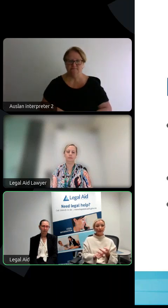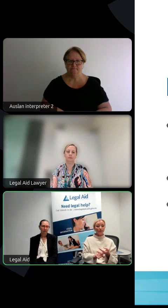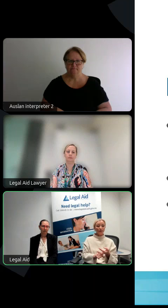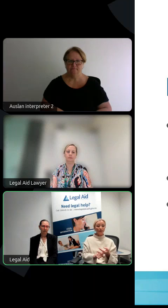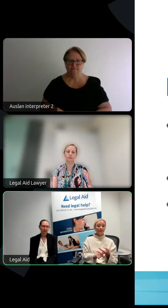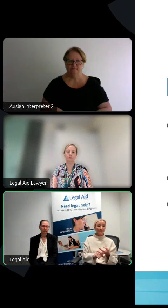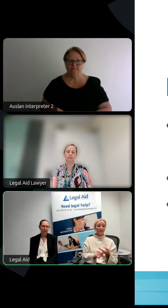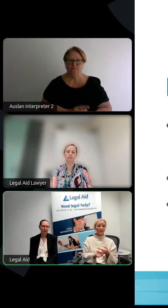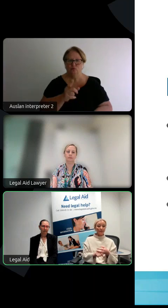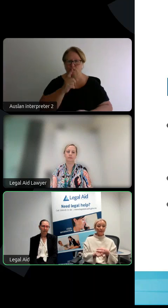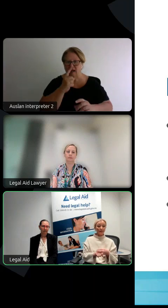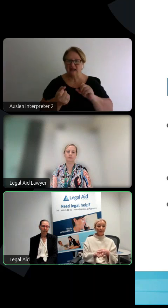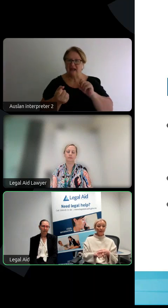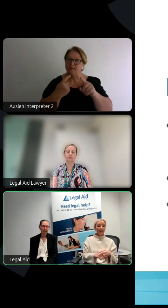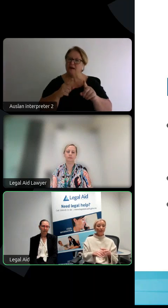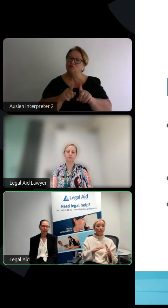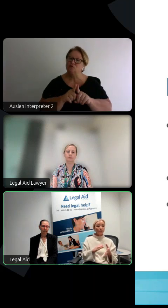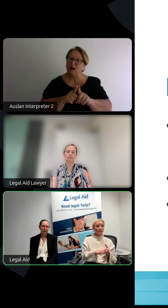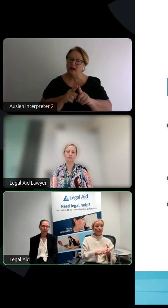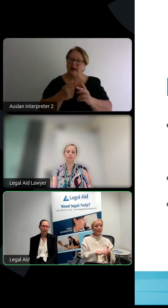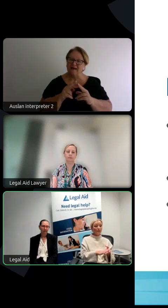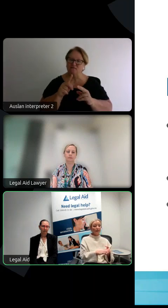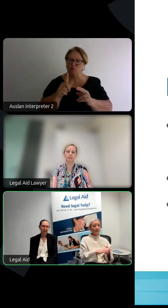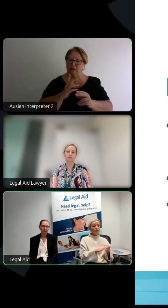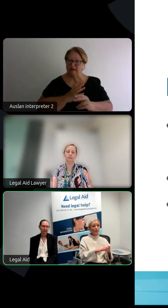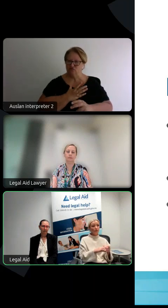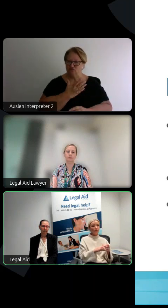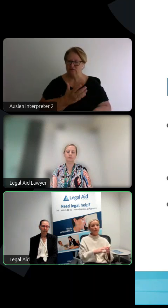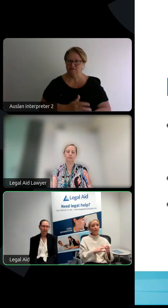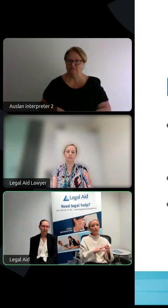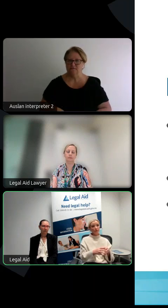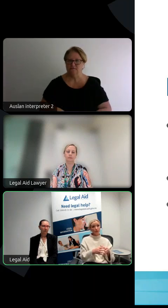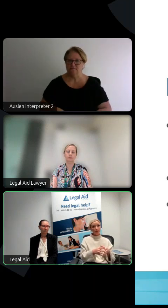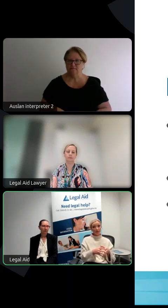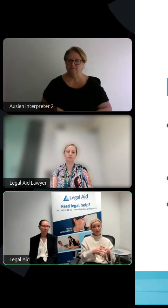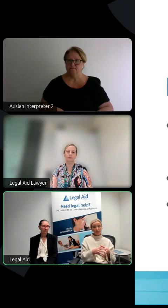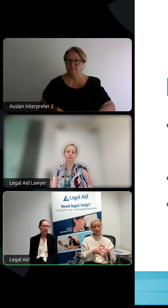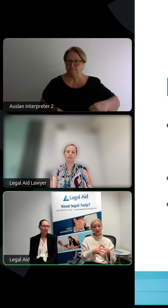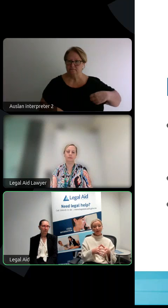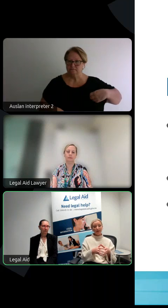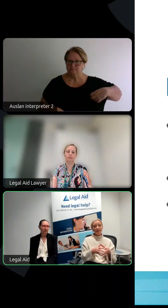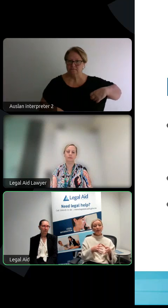as well if you're interested. Um I'll just note that in terms of the referral pathways program,